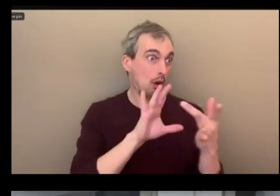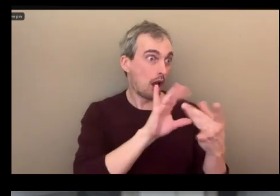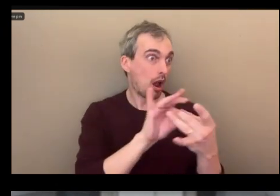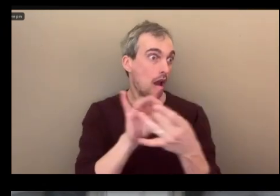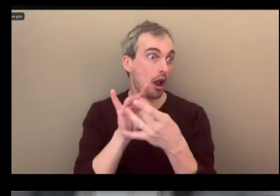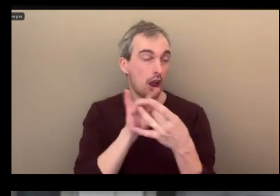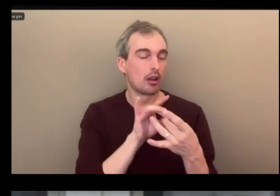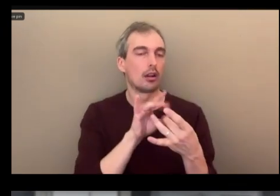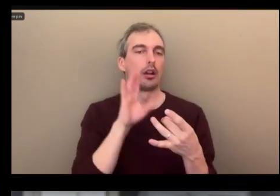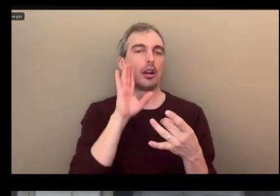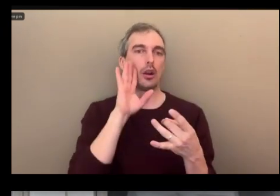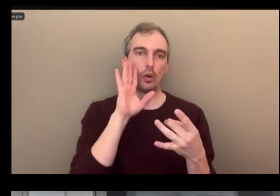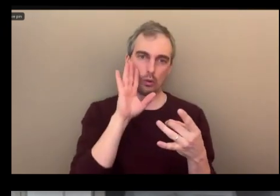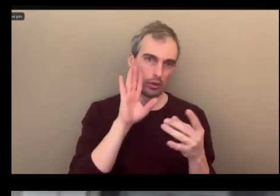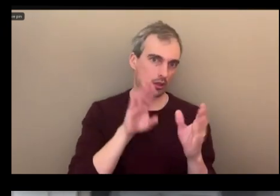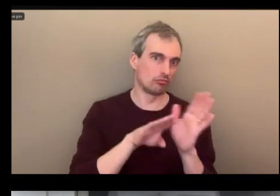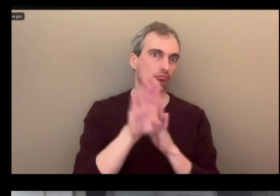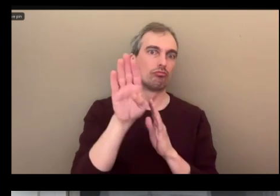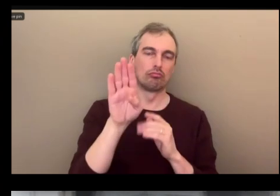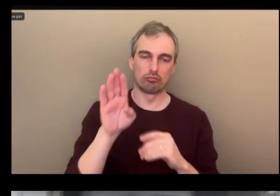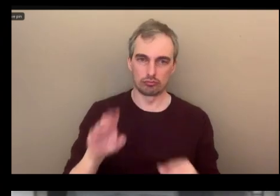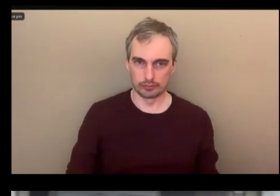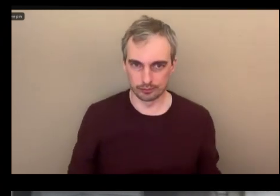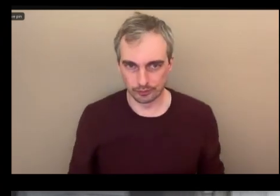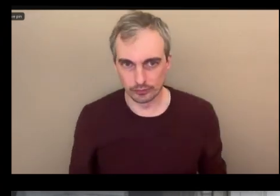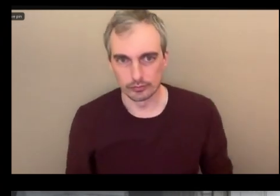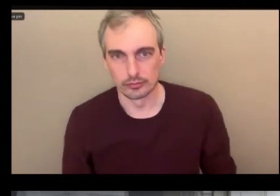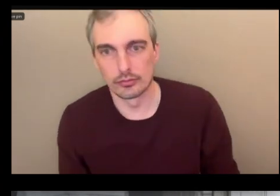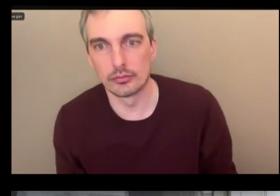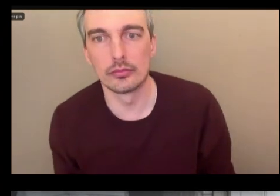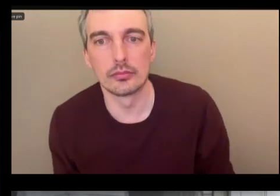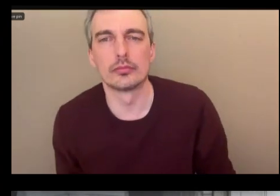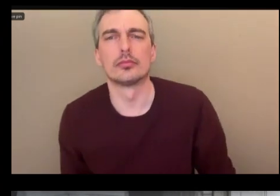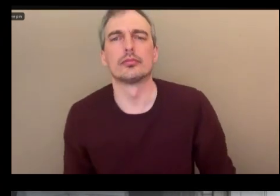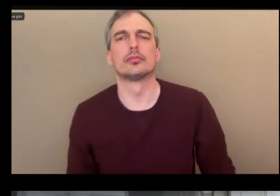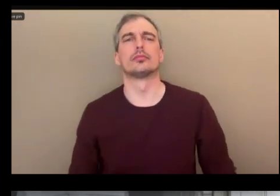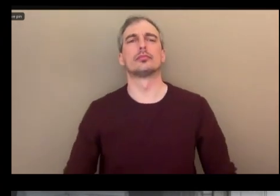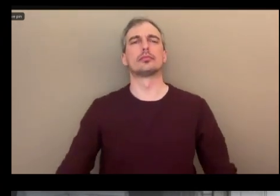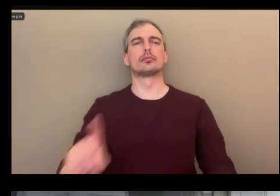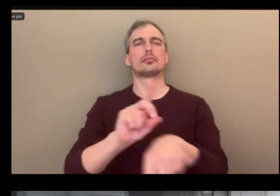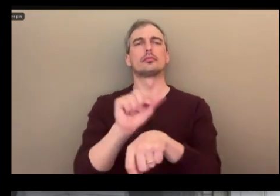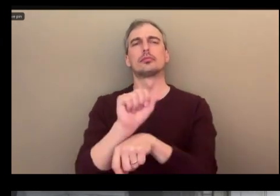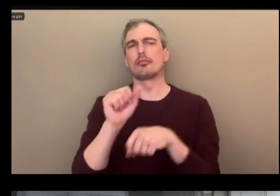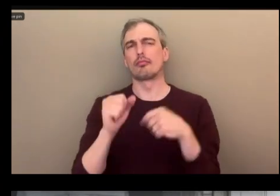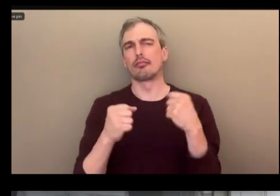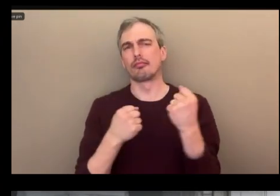This has been a huge eye-opener for me, when we were opening up this lab. And I wasn't really expecting the power of it.